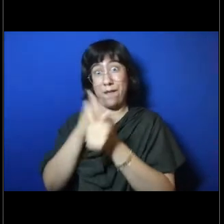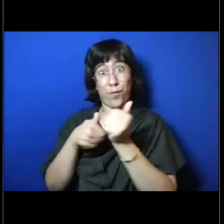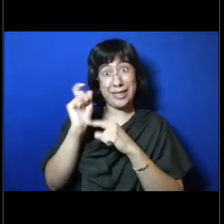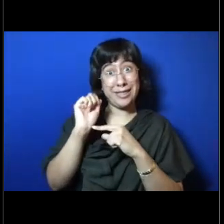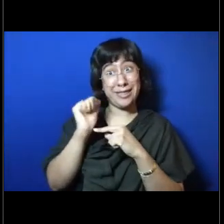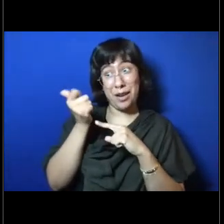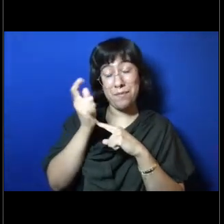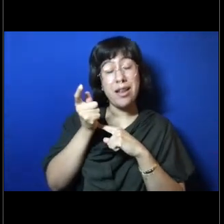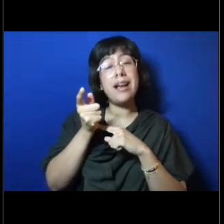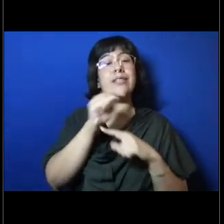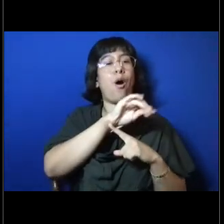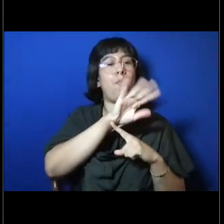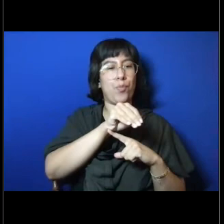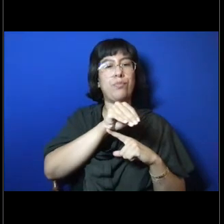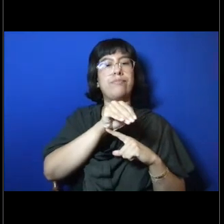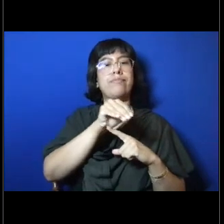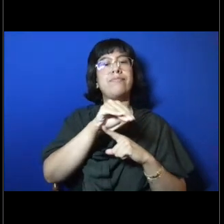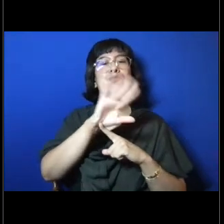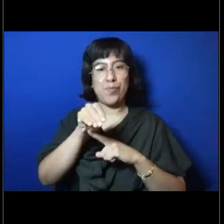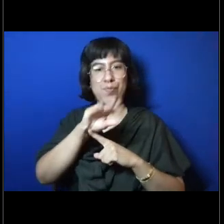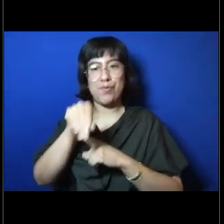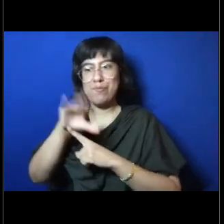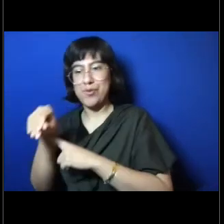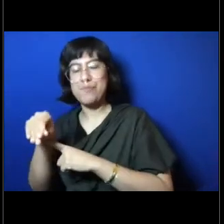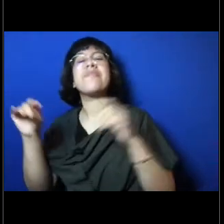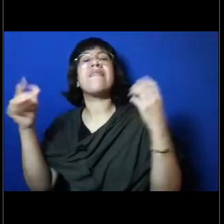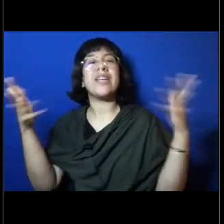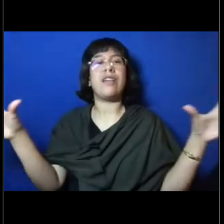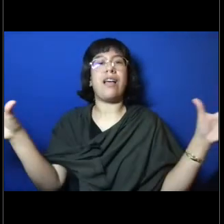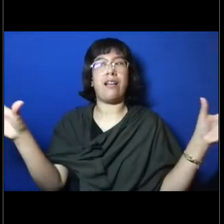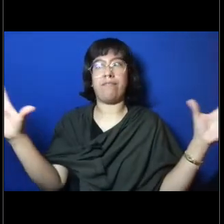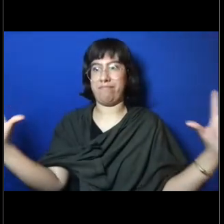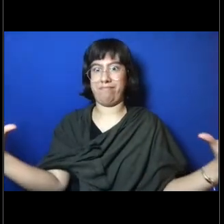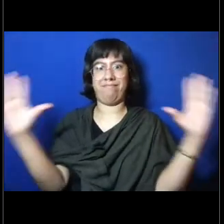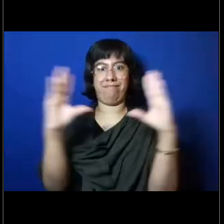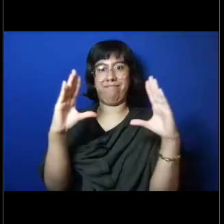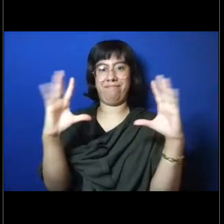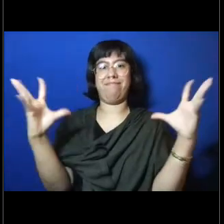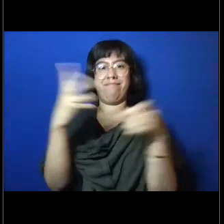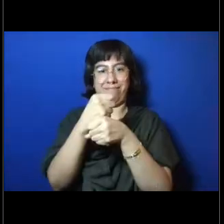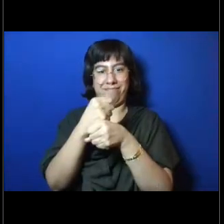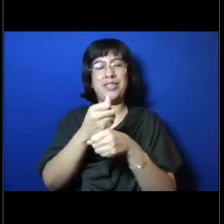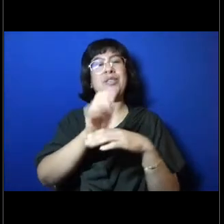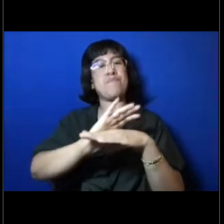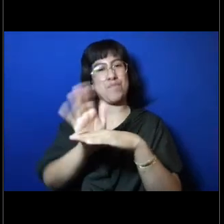and then we string all those pictures together and we can watch the movement of this abalone over a number of days.